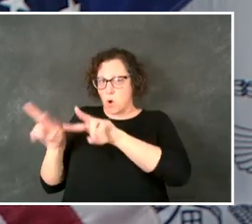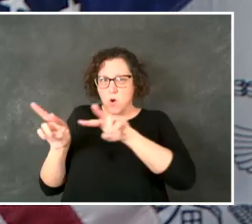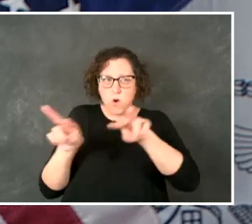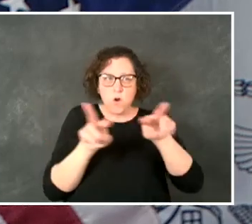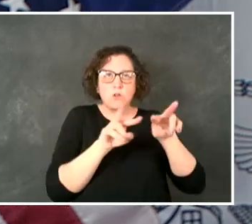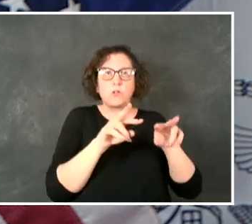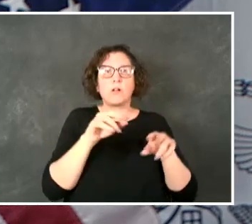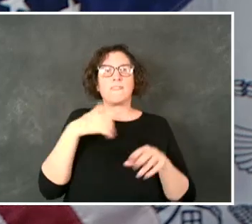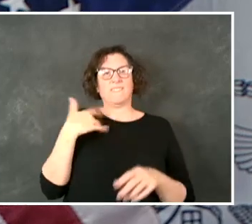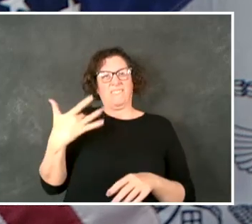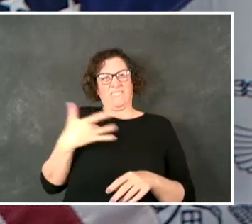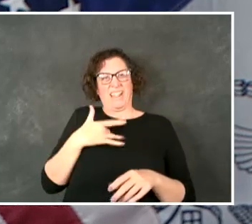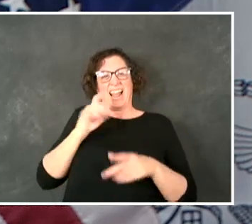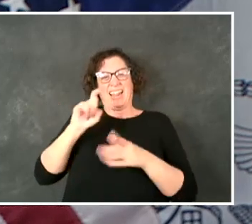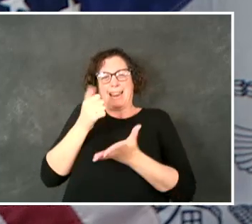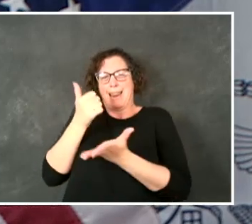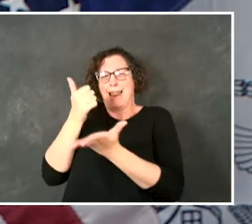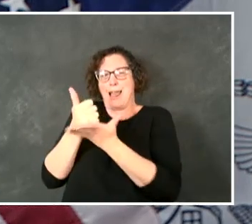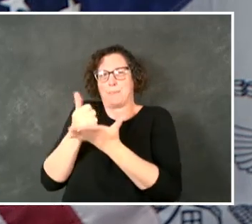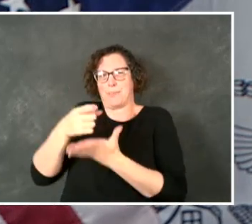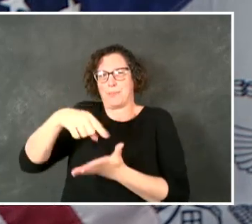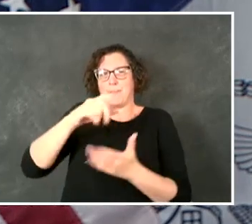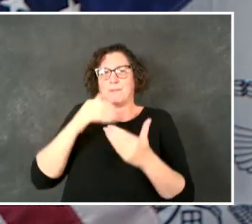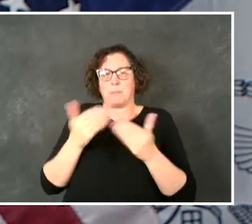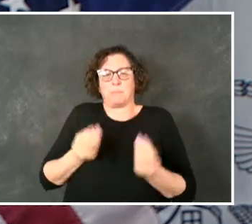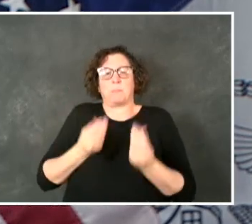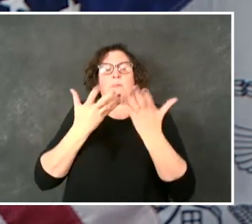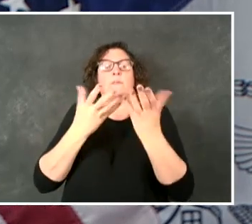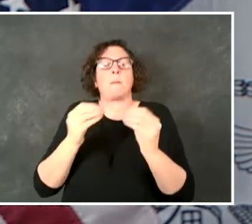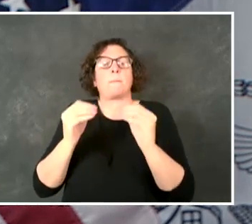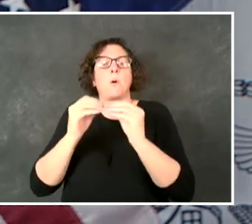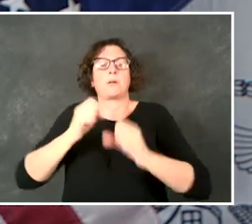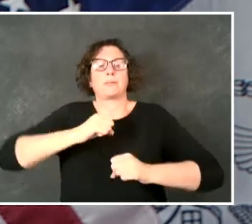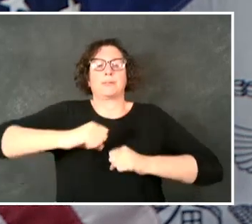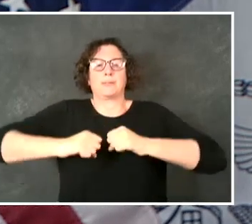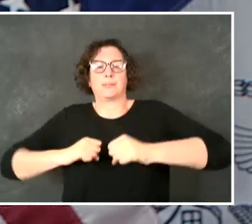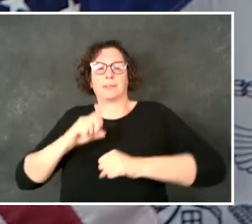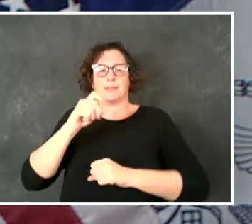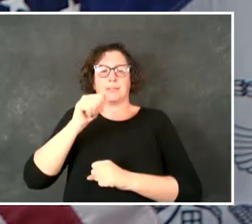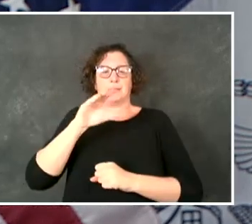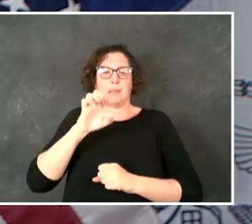EVERYTHING I SAW IN PARKS AND BEYOND MADE ME FEEL WE HAD TO HELP PEOPLE CONNUTIE TO BE ABLE TO SOCIALLY